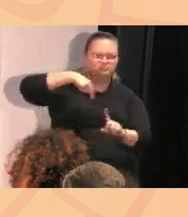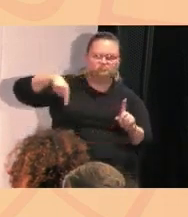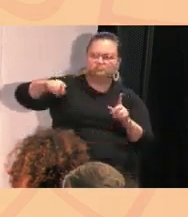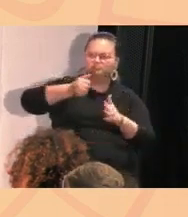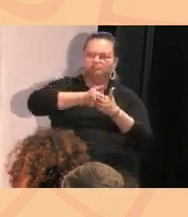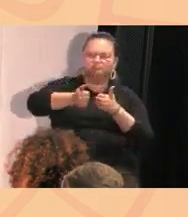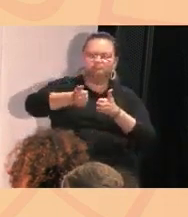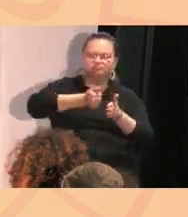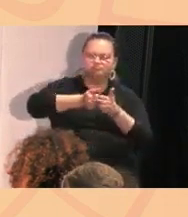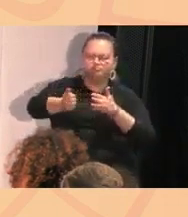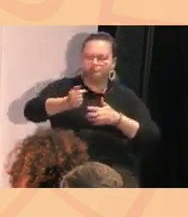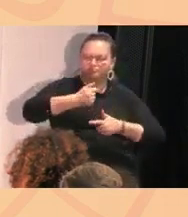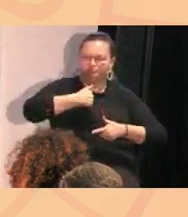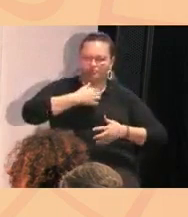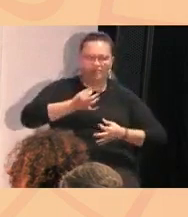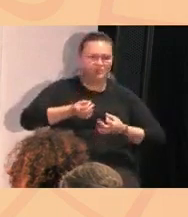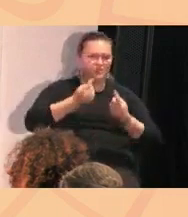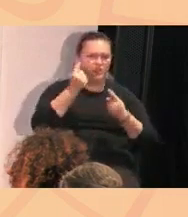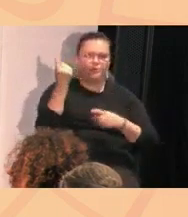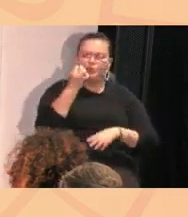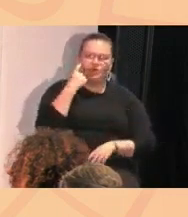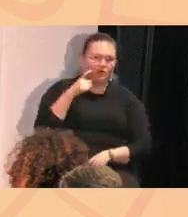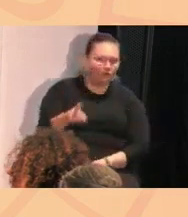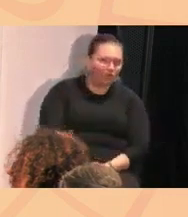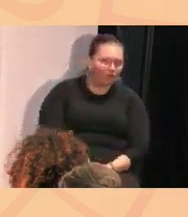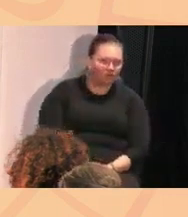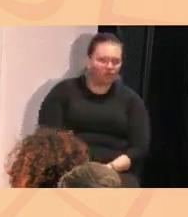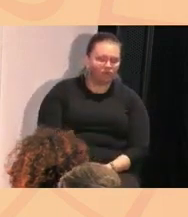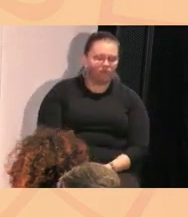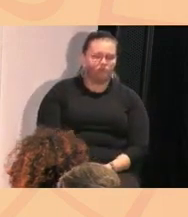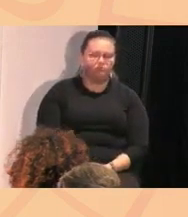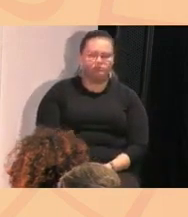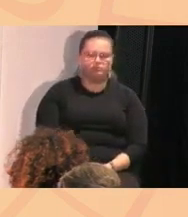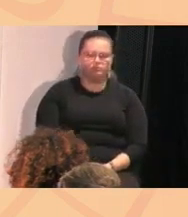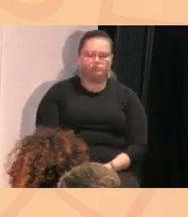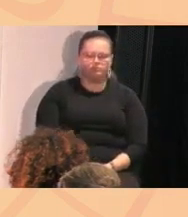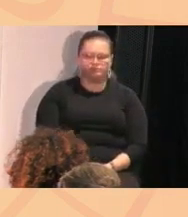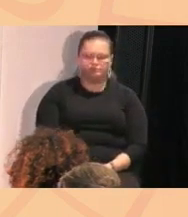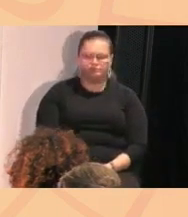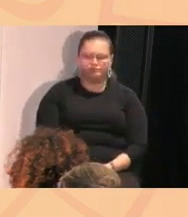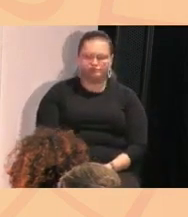And so racism is all around us all the time.